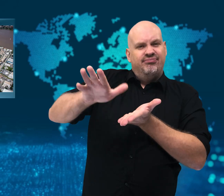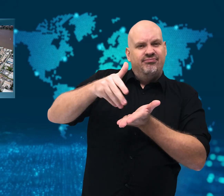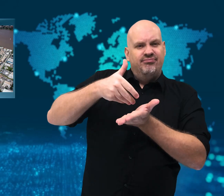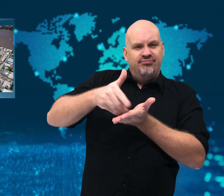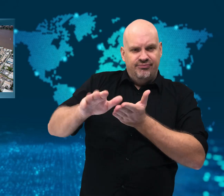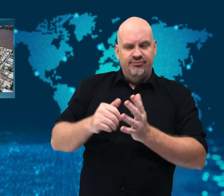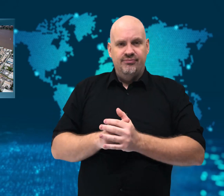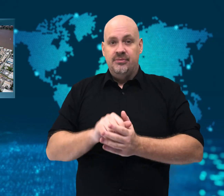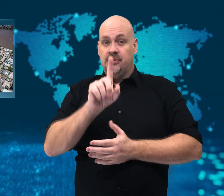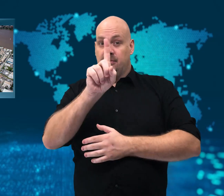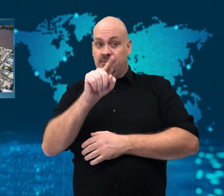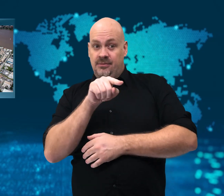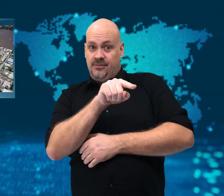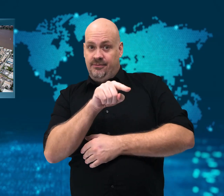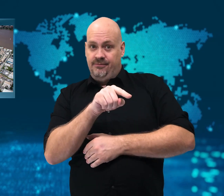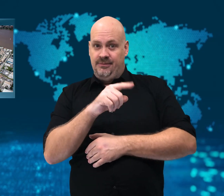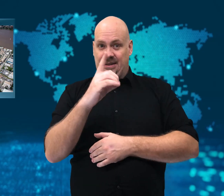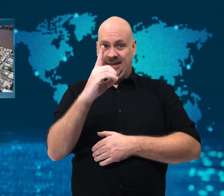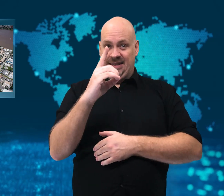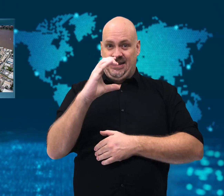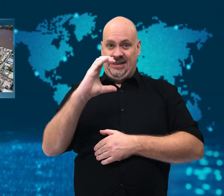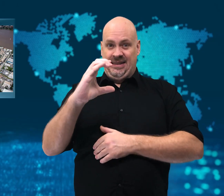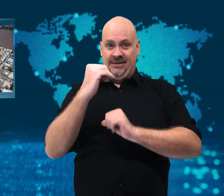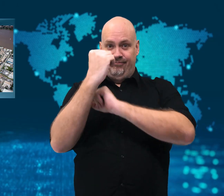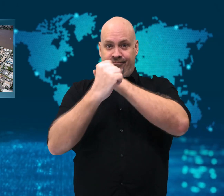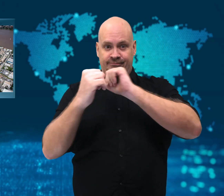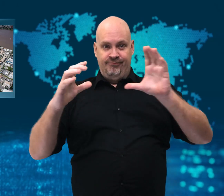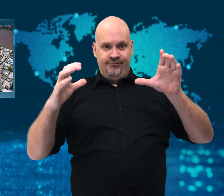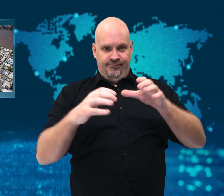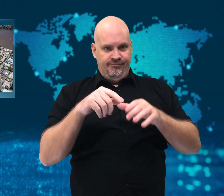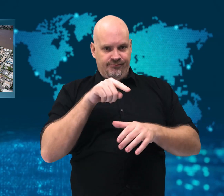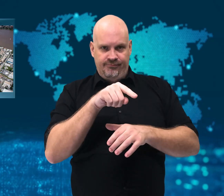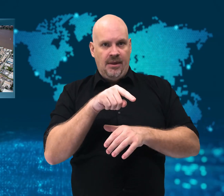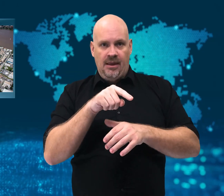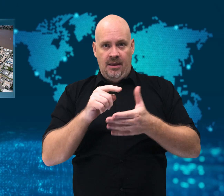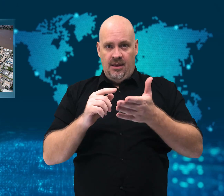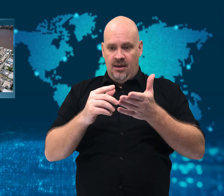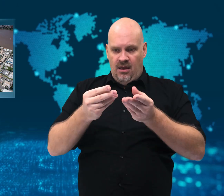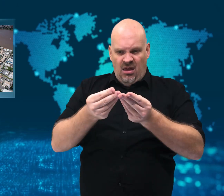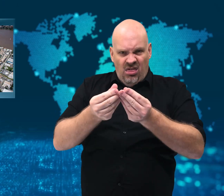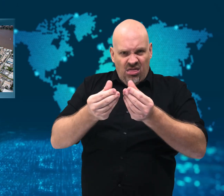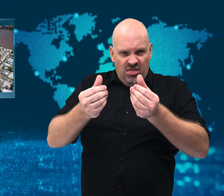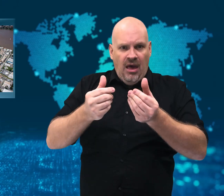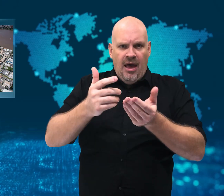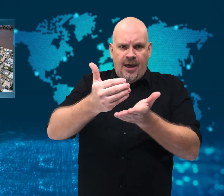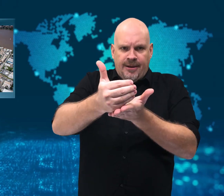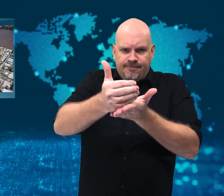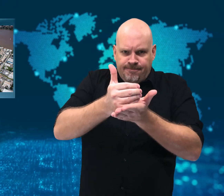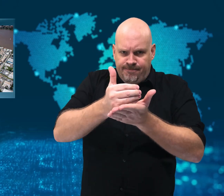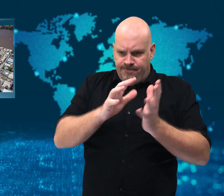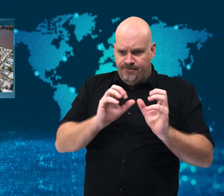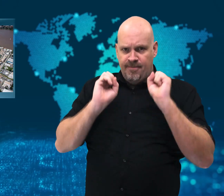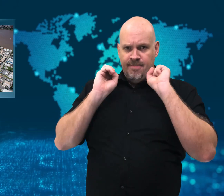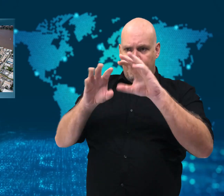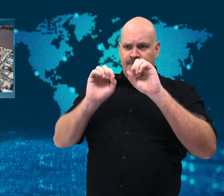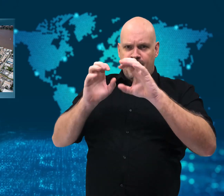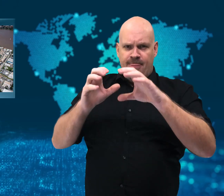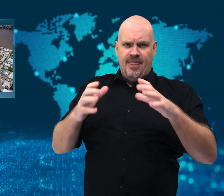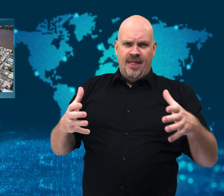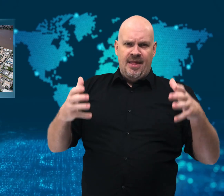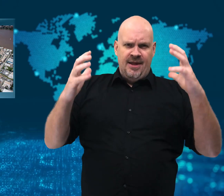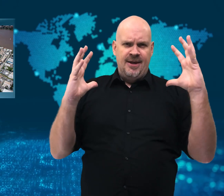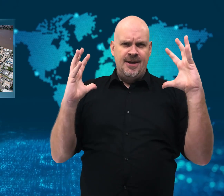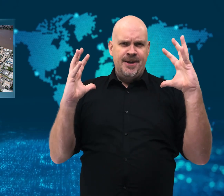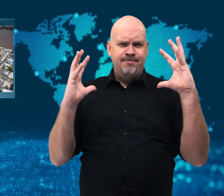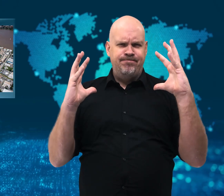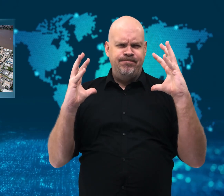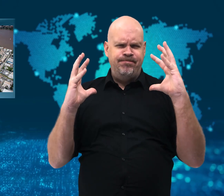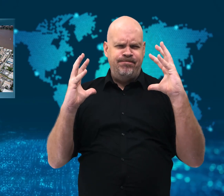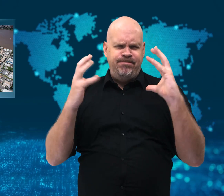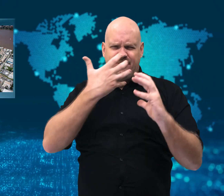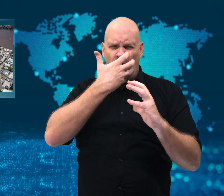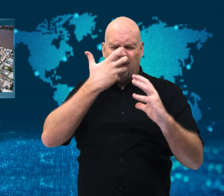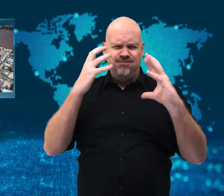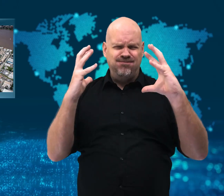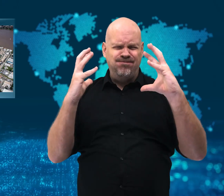the D.C plant uses a process that sterilizes the waste “sludge”